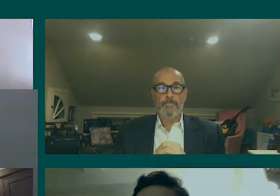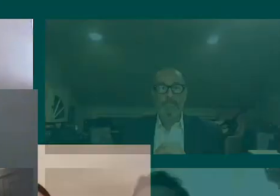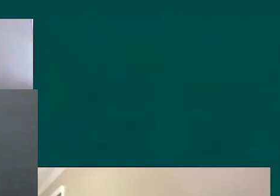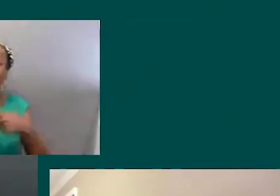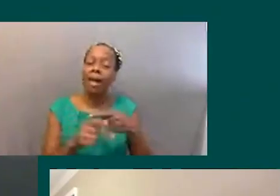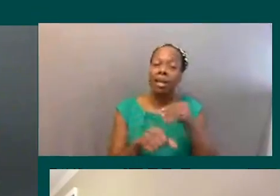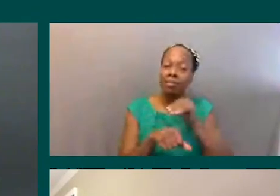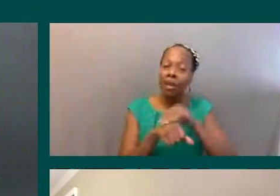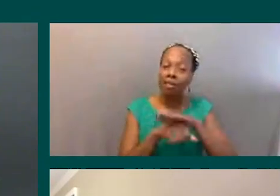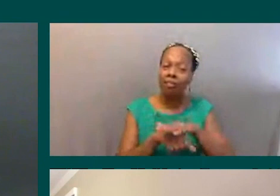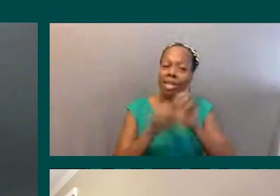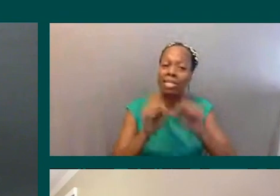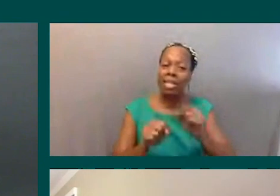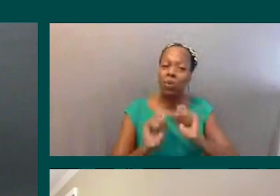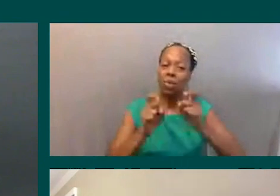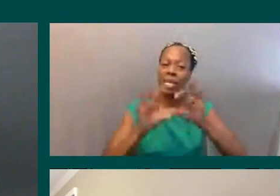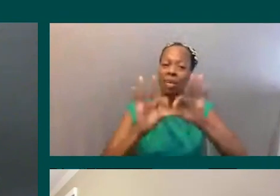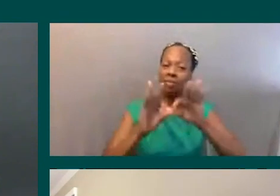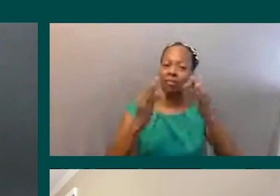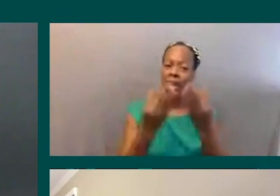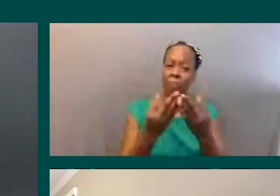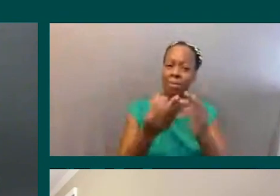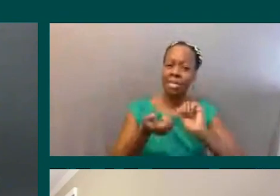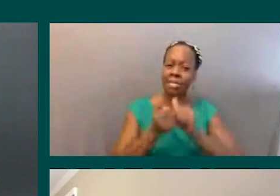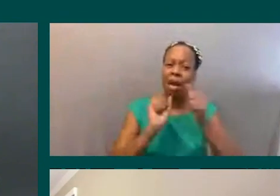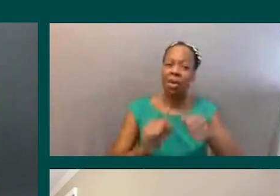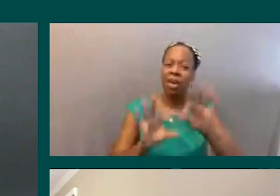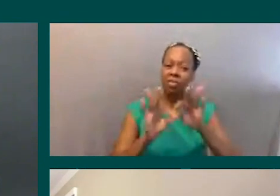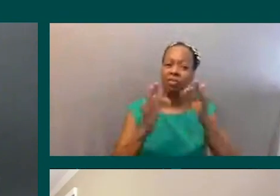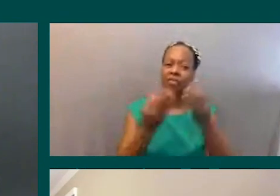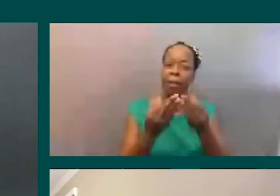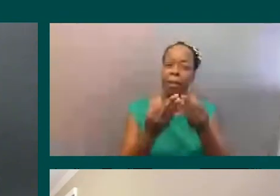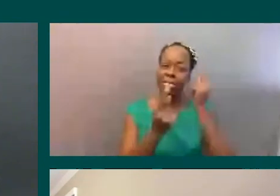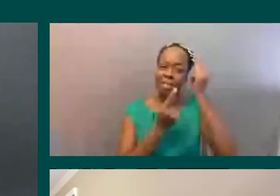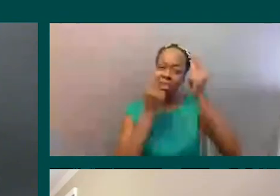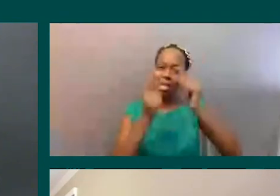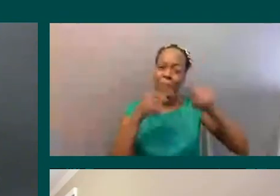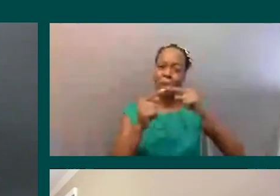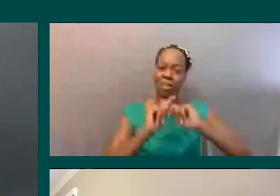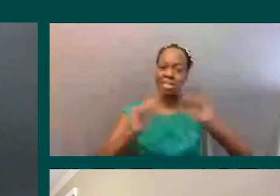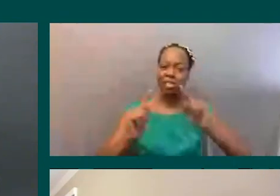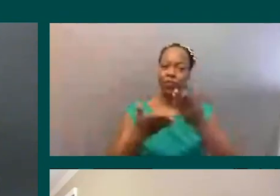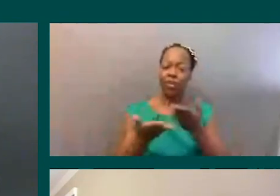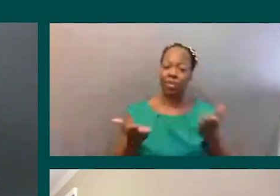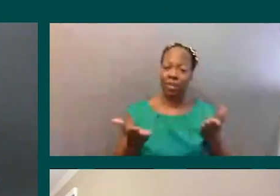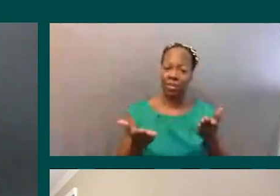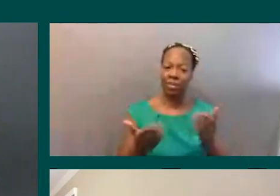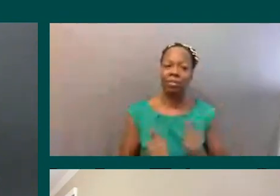and how families will think about these different things. And Jan, so if we're thinking about,